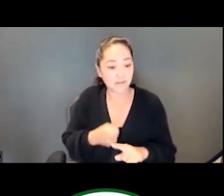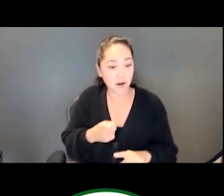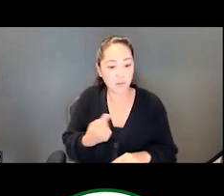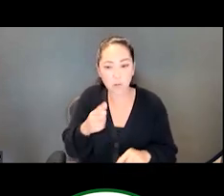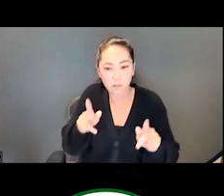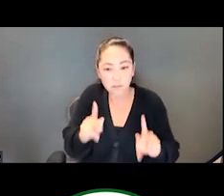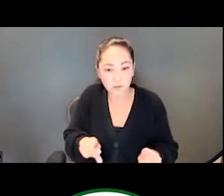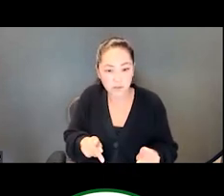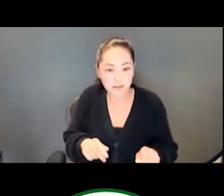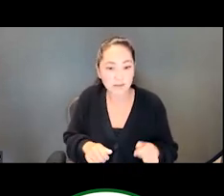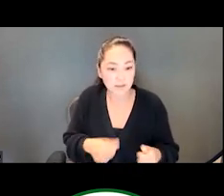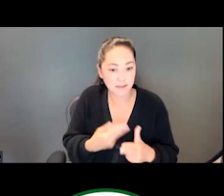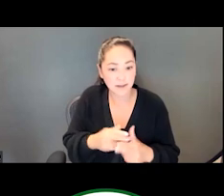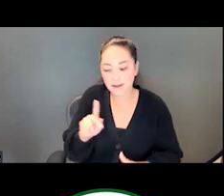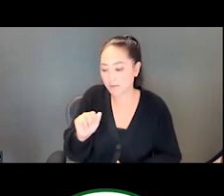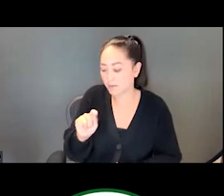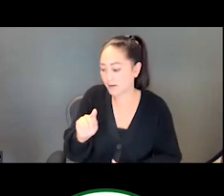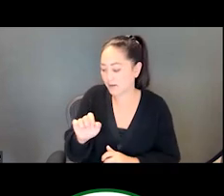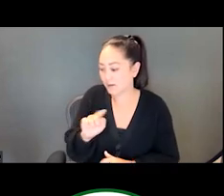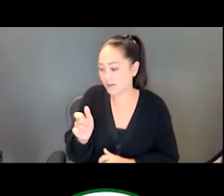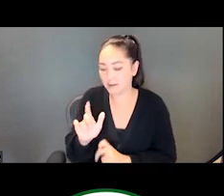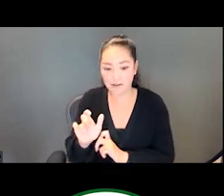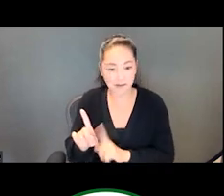And these are just to name a couple that we heard of these last few days.